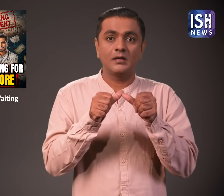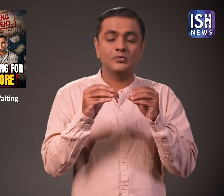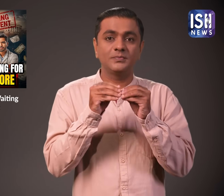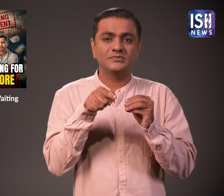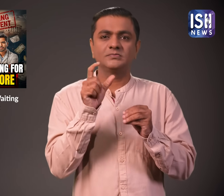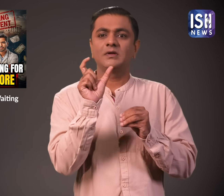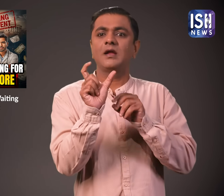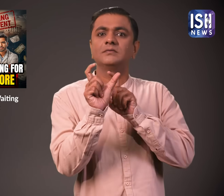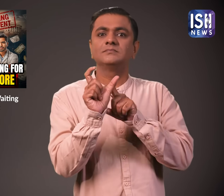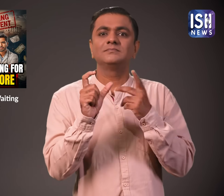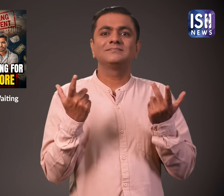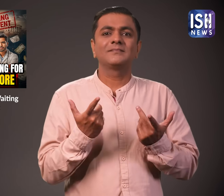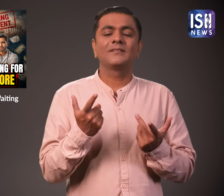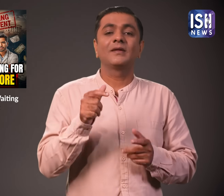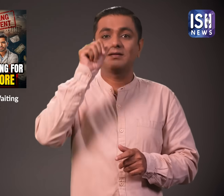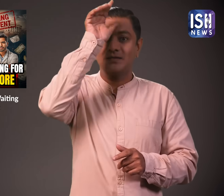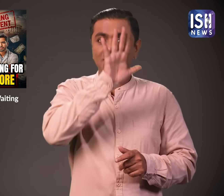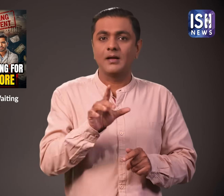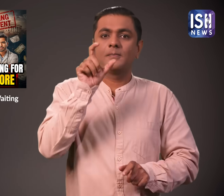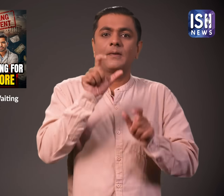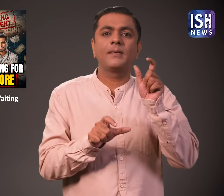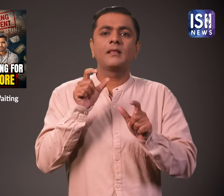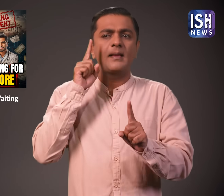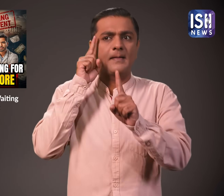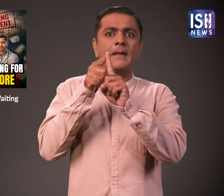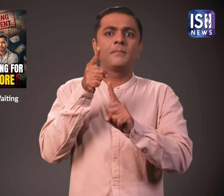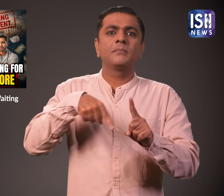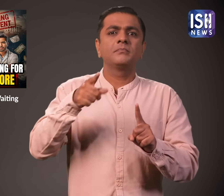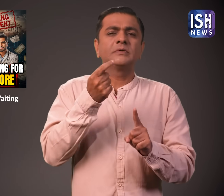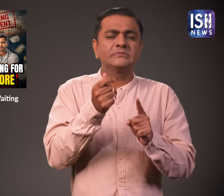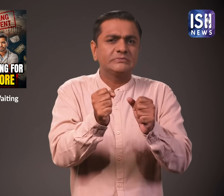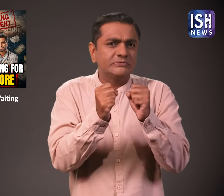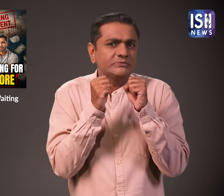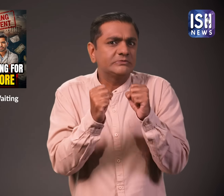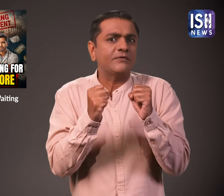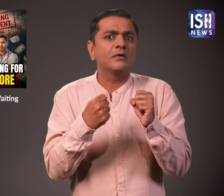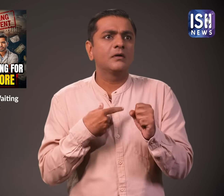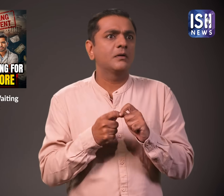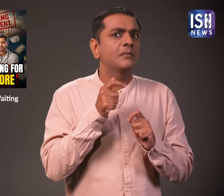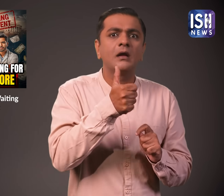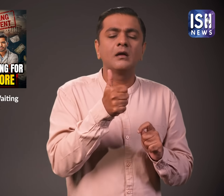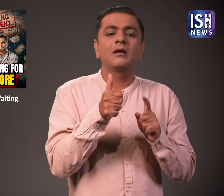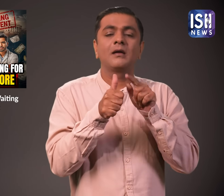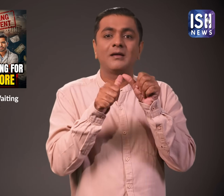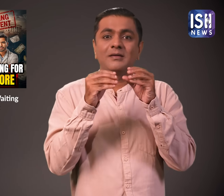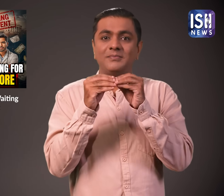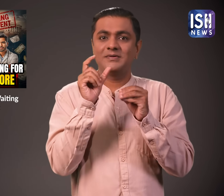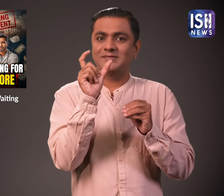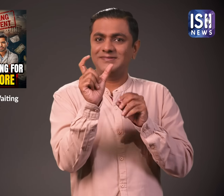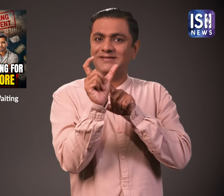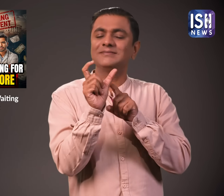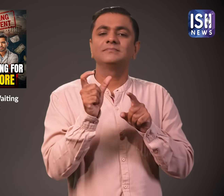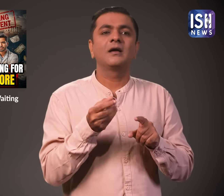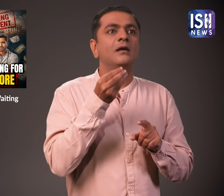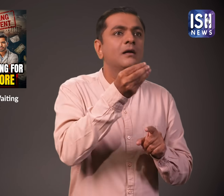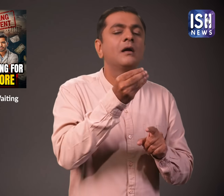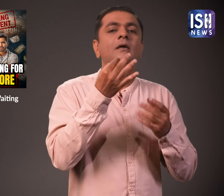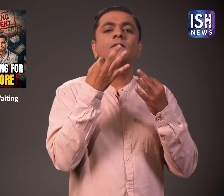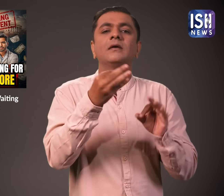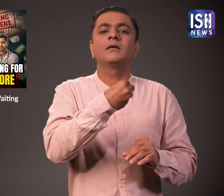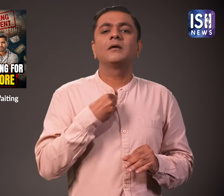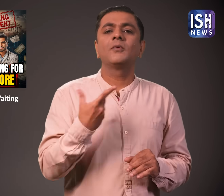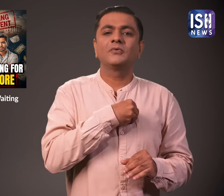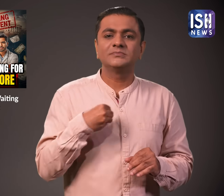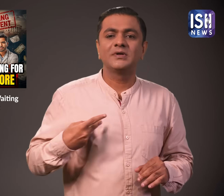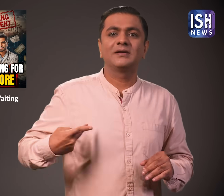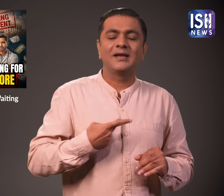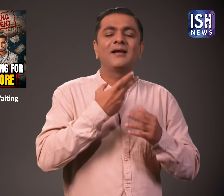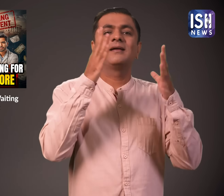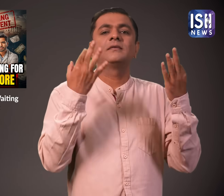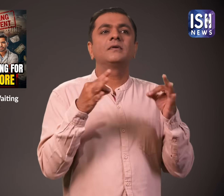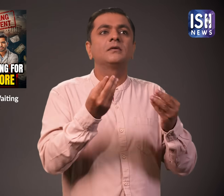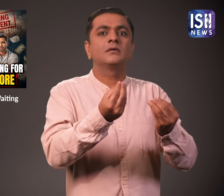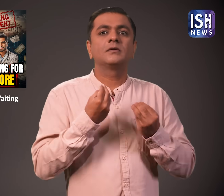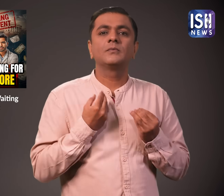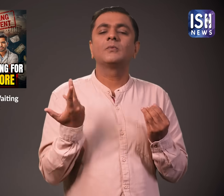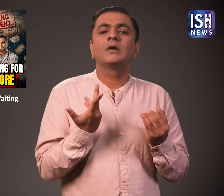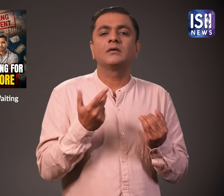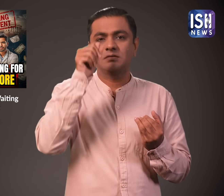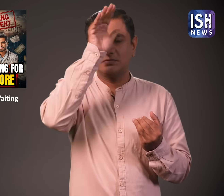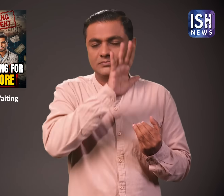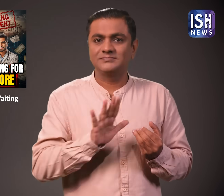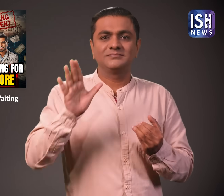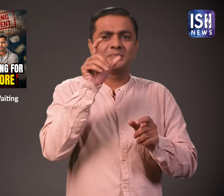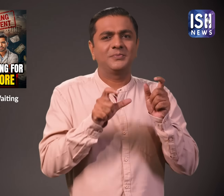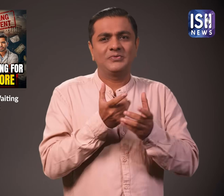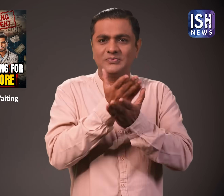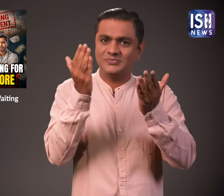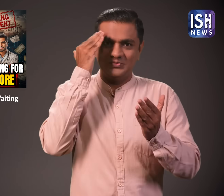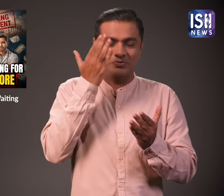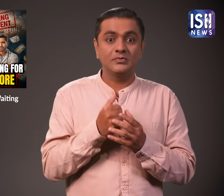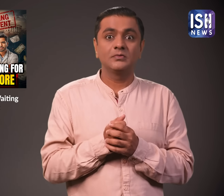Ayushman Bharat’s aim is to help people who cannot afford treatment get quality healthcare free of cost.